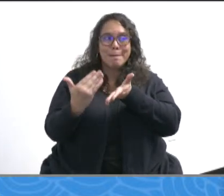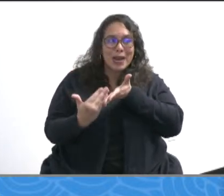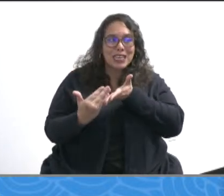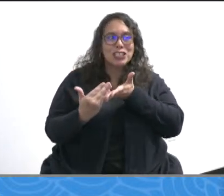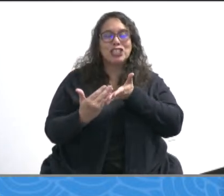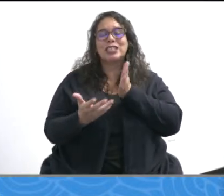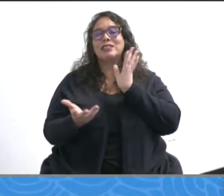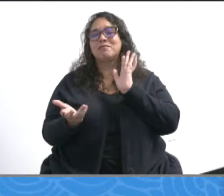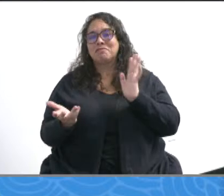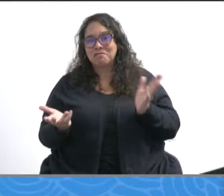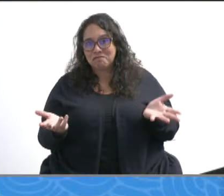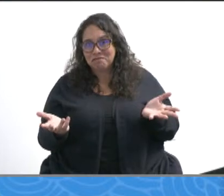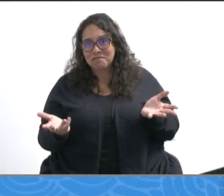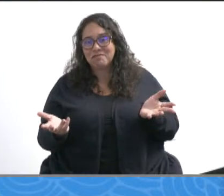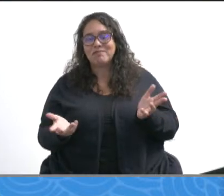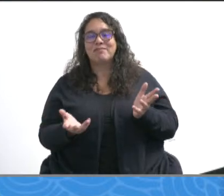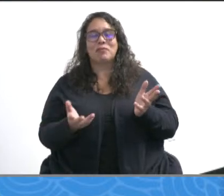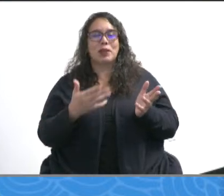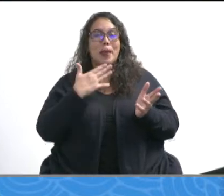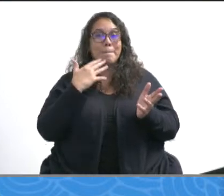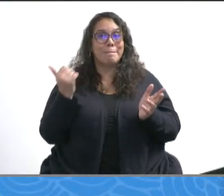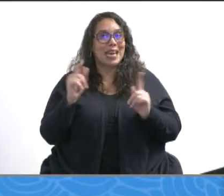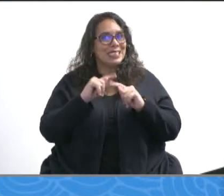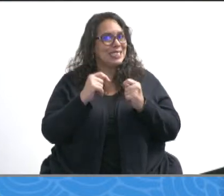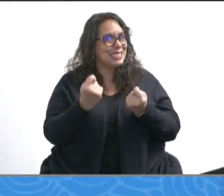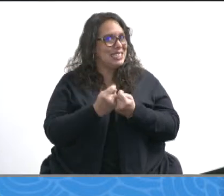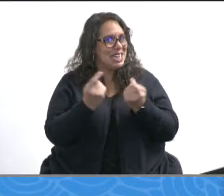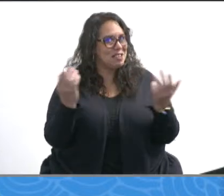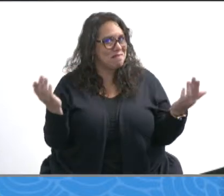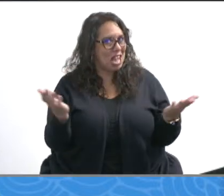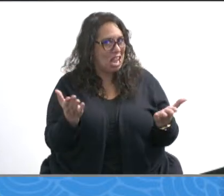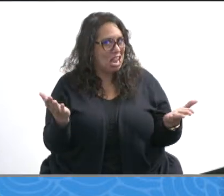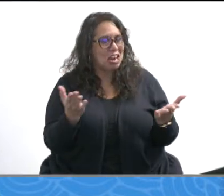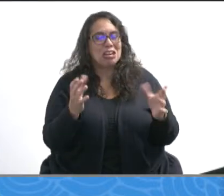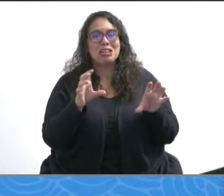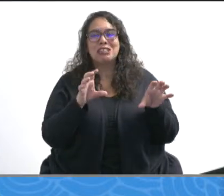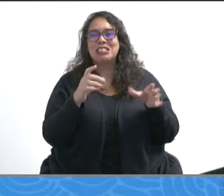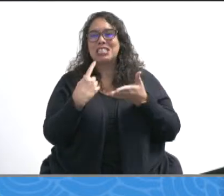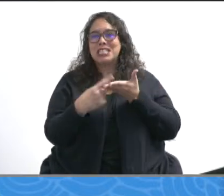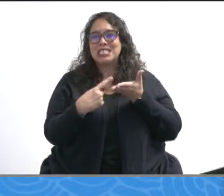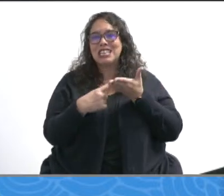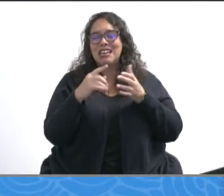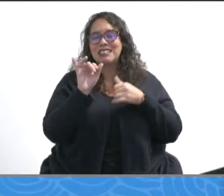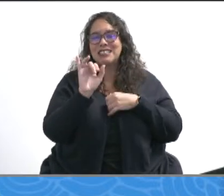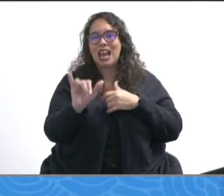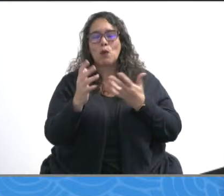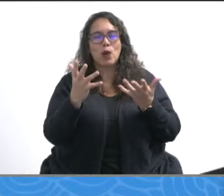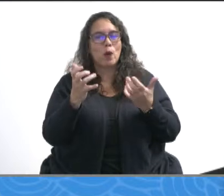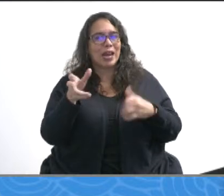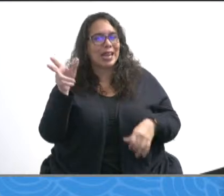some budget engagement opportunities in which we really do want to hear what you have to say